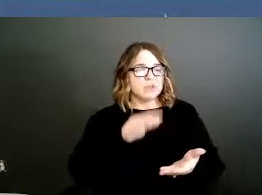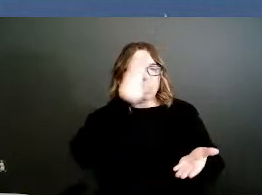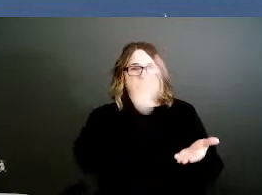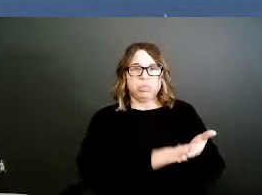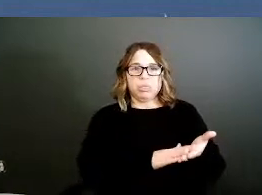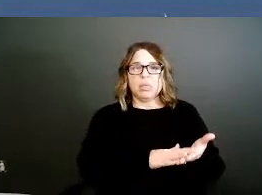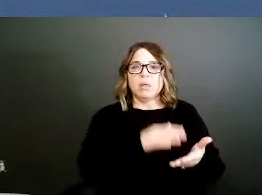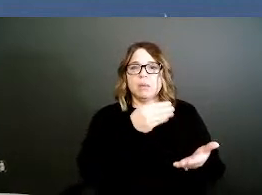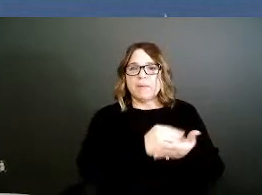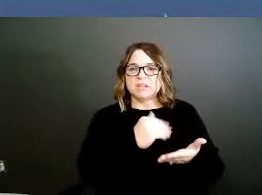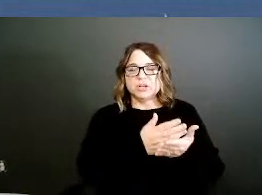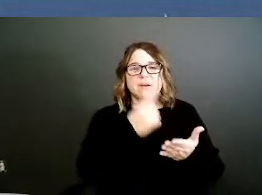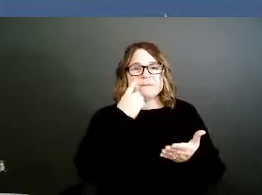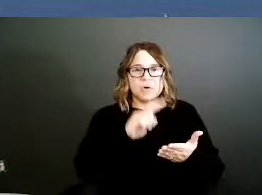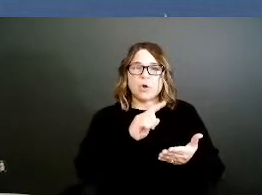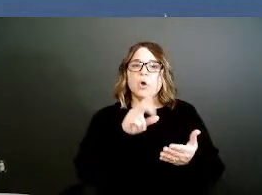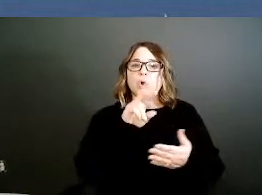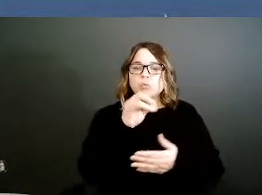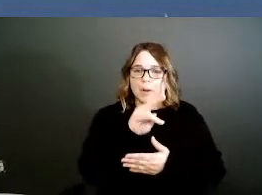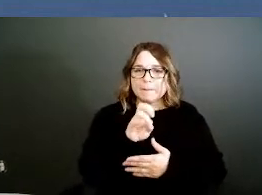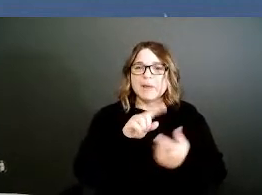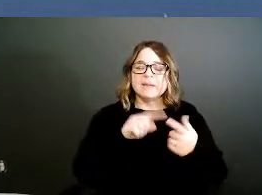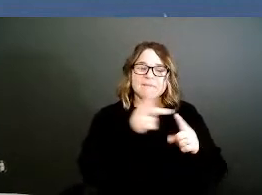PROGRAMS AND CRIME AND VIOLENCE PREVENTION, WHICH ARE AT AROUND $20 MILLION TOTAL.